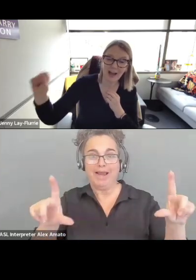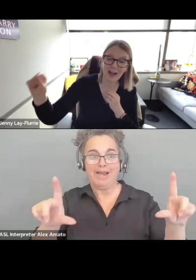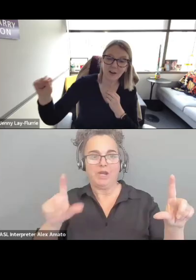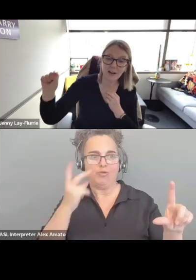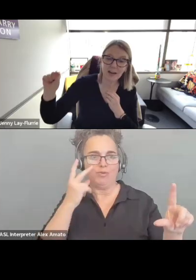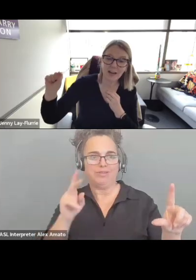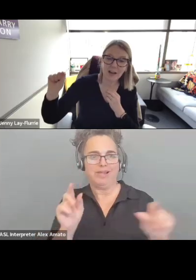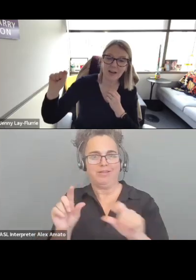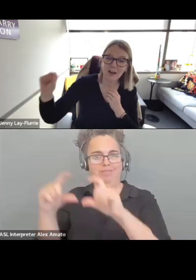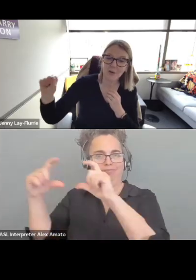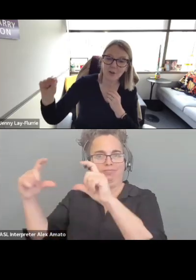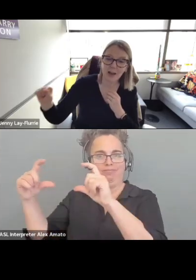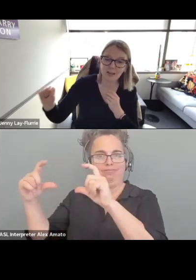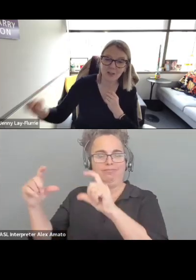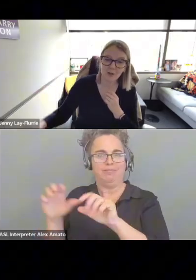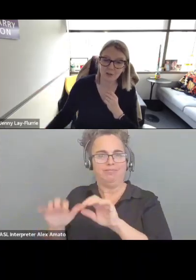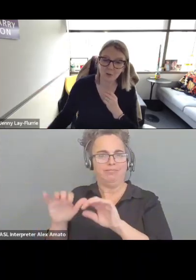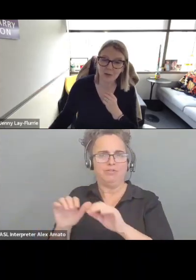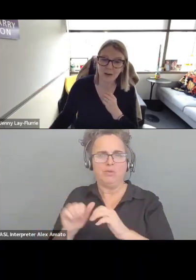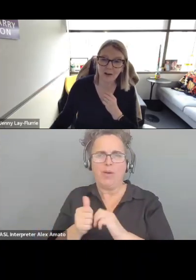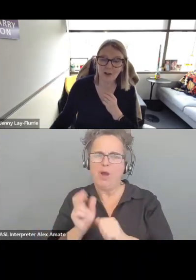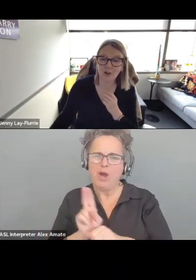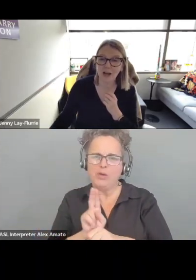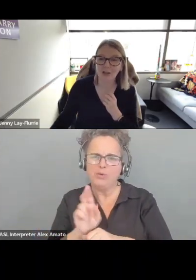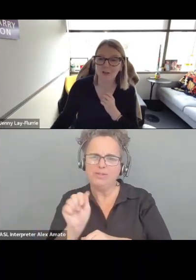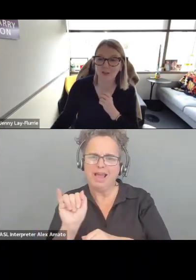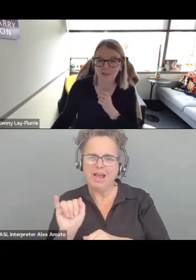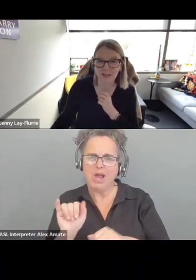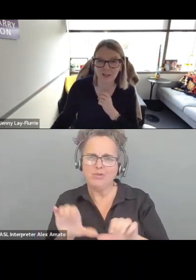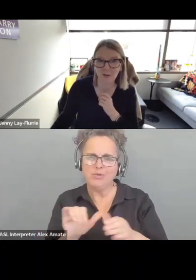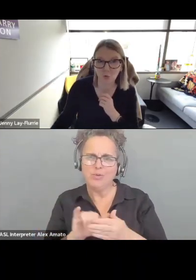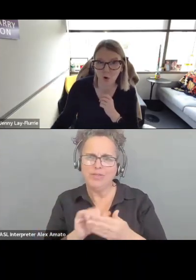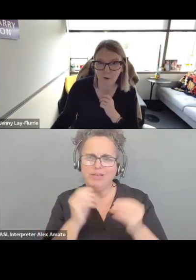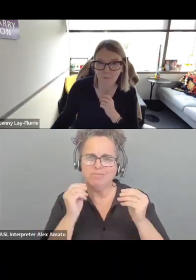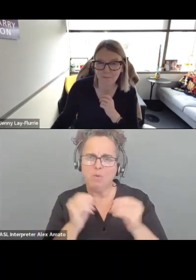She said, how can I leverage AI to do this quicker and challenge the status quo?